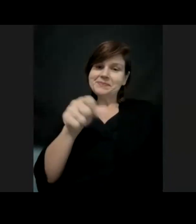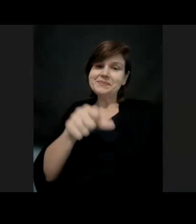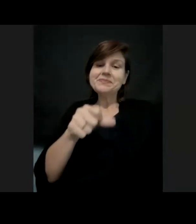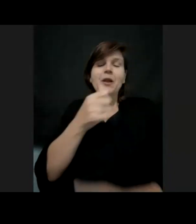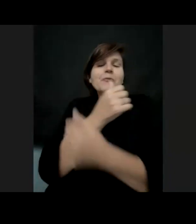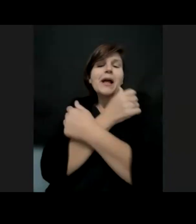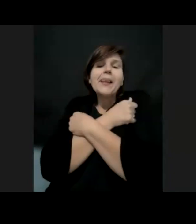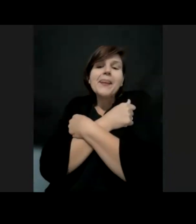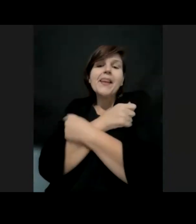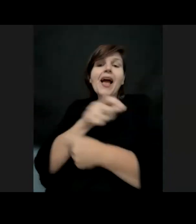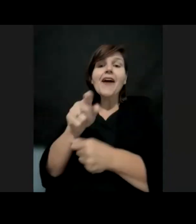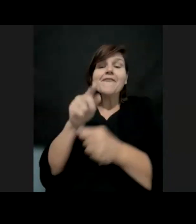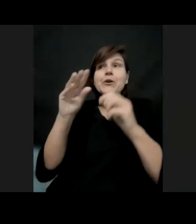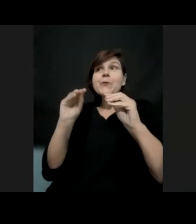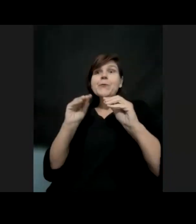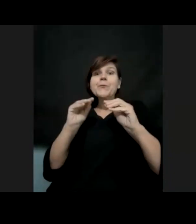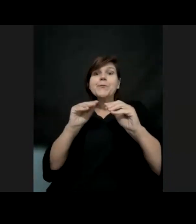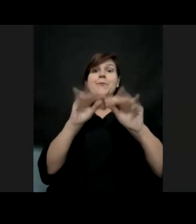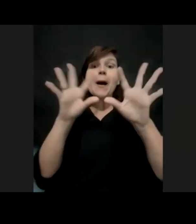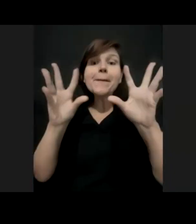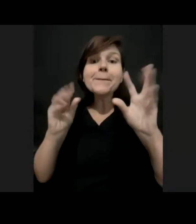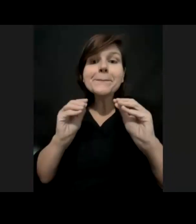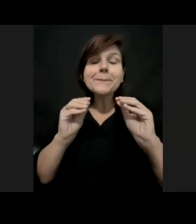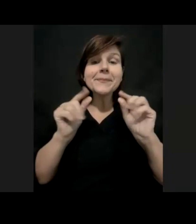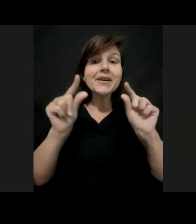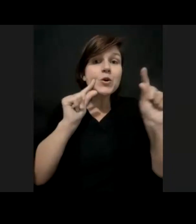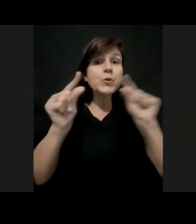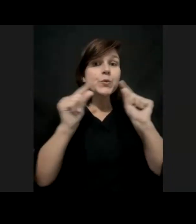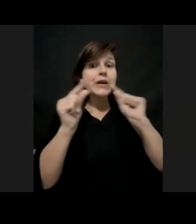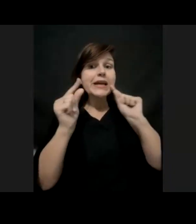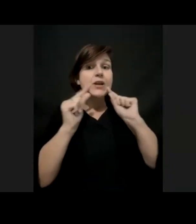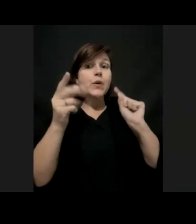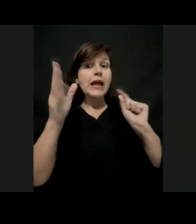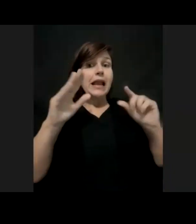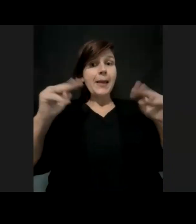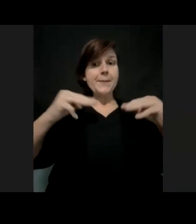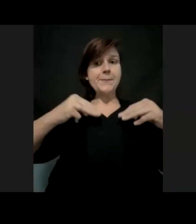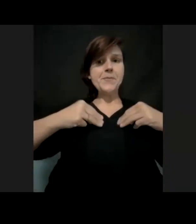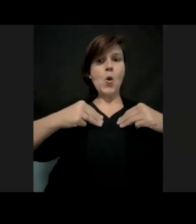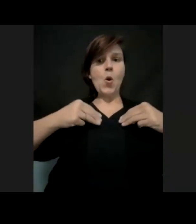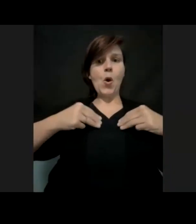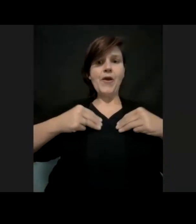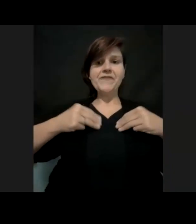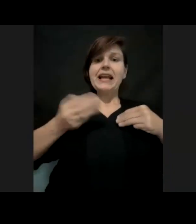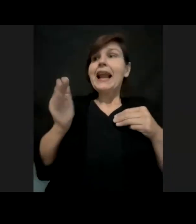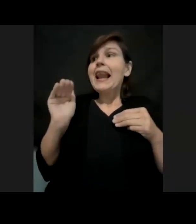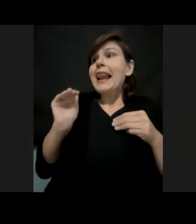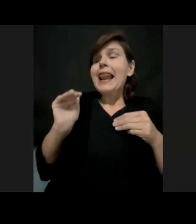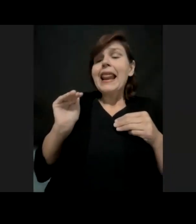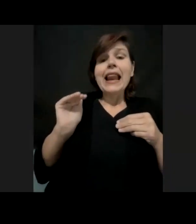Whoop-a-dee-doo! Gwynny Gwyn Gwyn, Little Marvin is here. [gasp] Boys and girls! Little Marvin’s here! Hi there, Little Marvin.